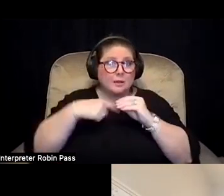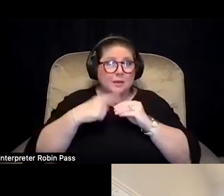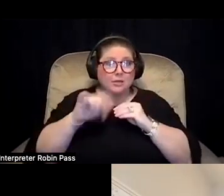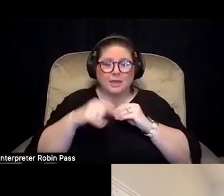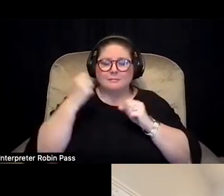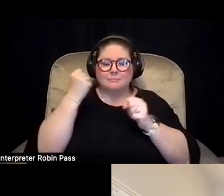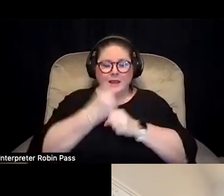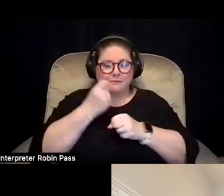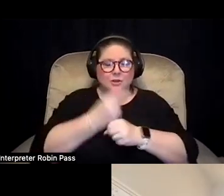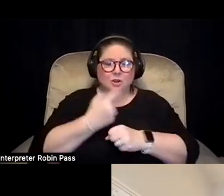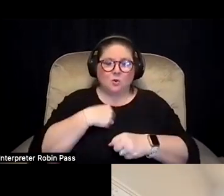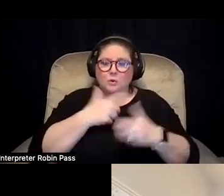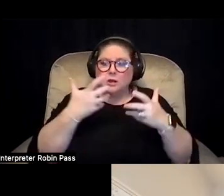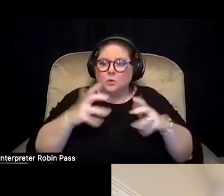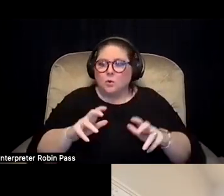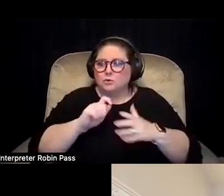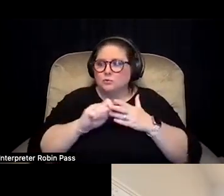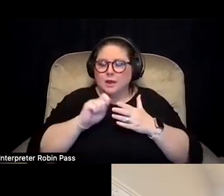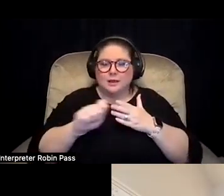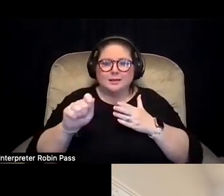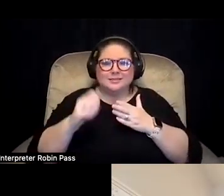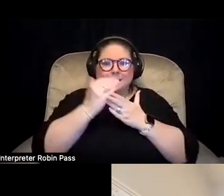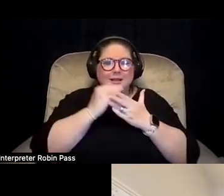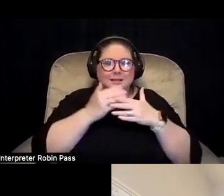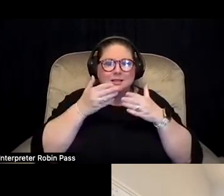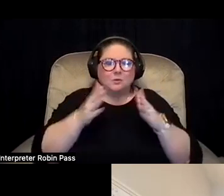we didn't want to write these lessons in a way that they're just doing the same lesson over and